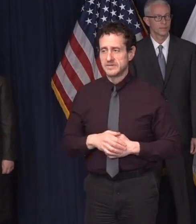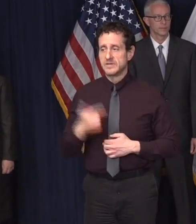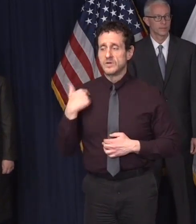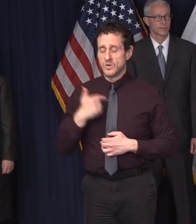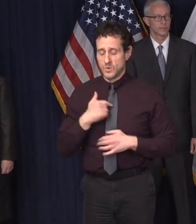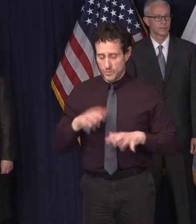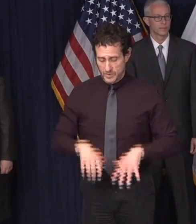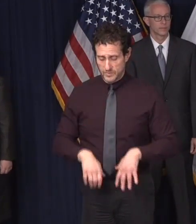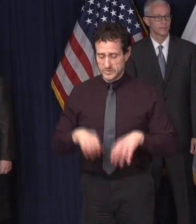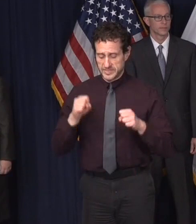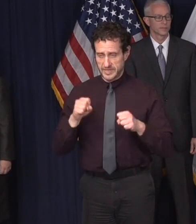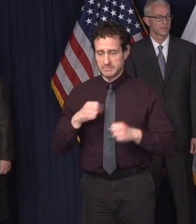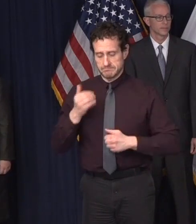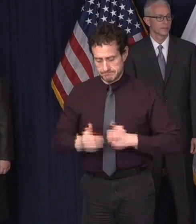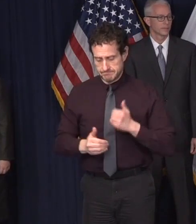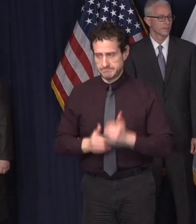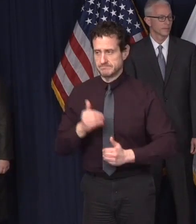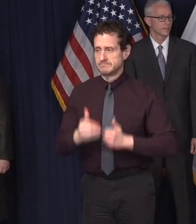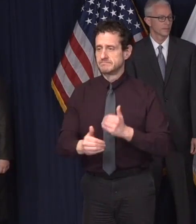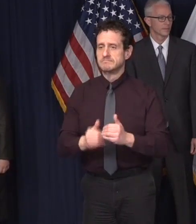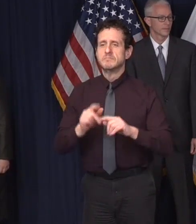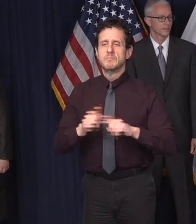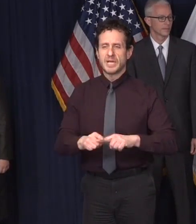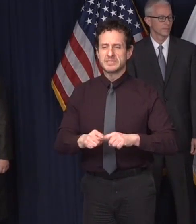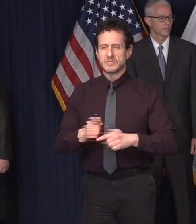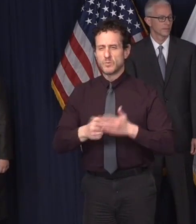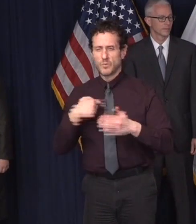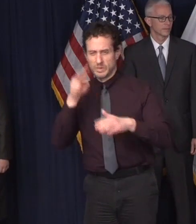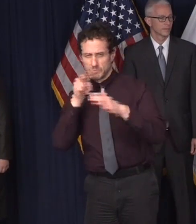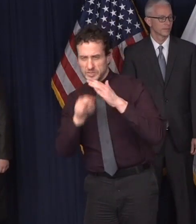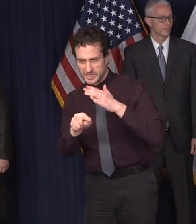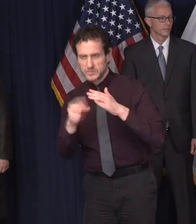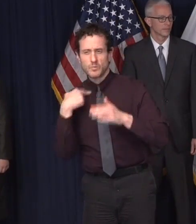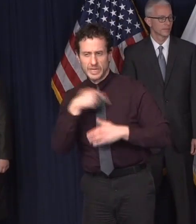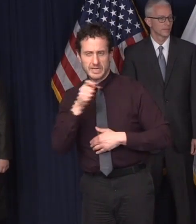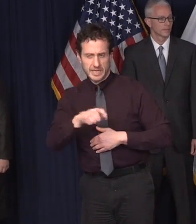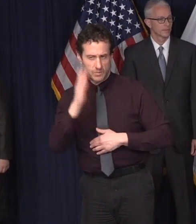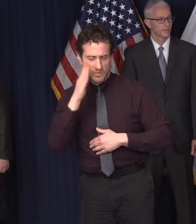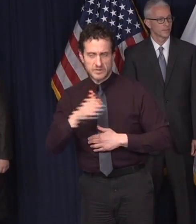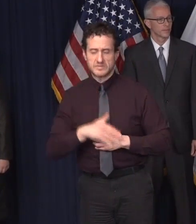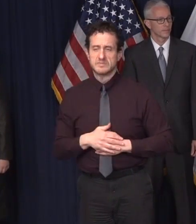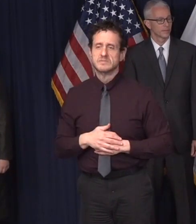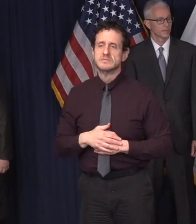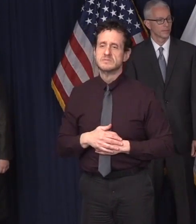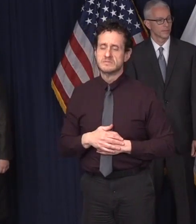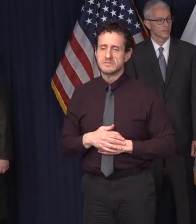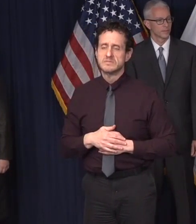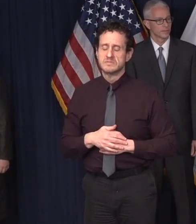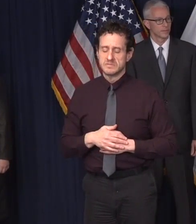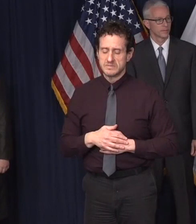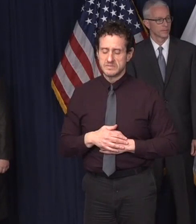AND IEMA, WE ARE DILIGENTLY WORKING TO TRANSFORM THE MCCORMICK CENTER AND WILL CONTINUE TO TAKE PROACTIVE MEASURES BASED ON OUR